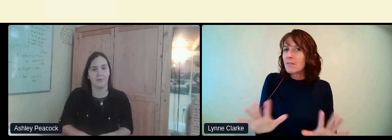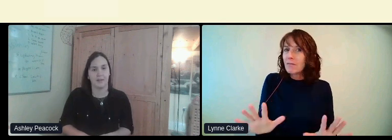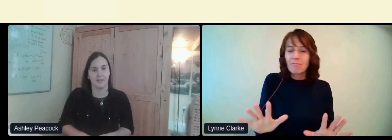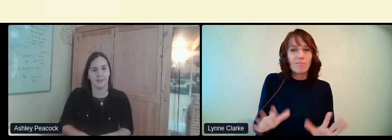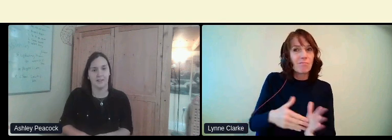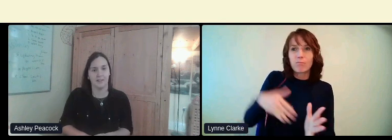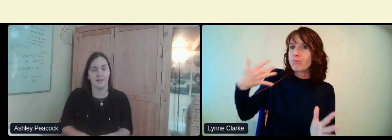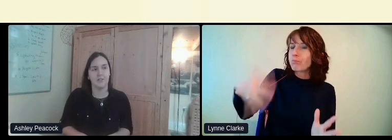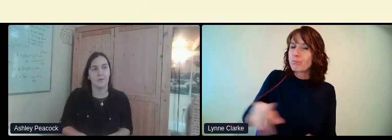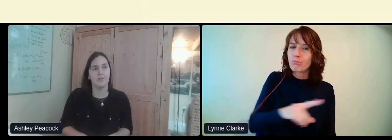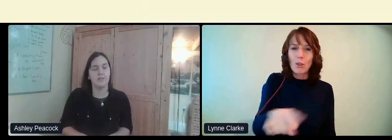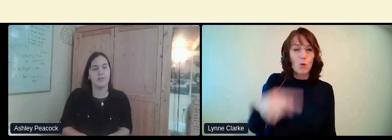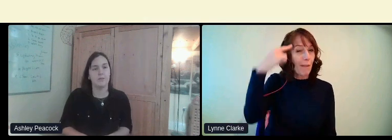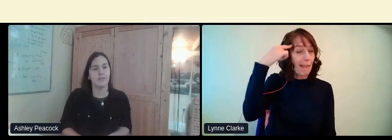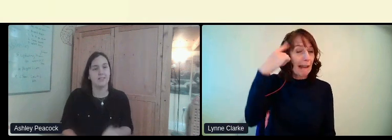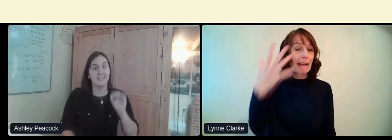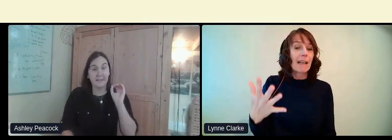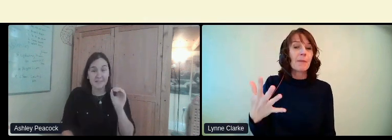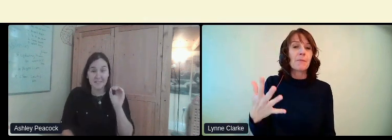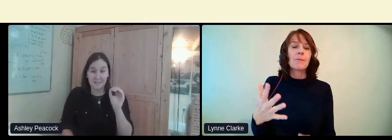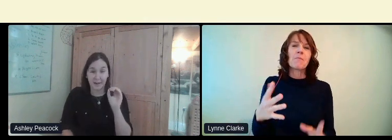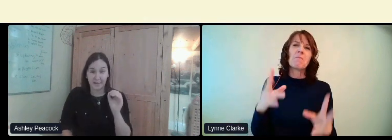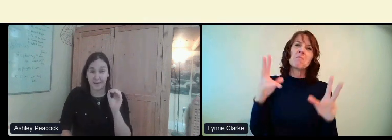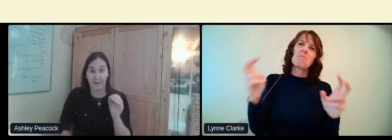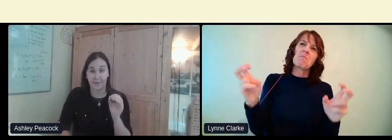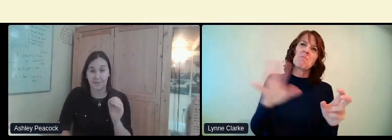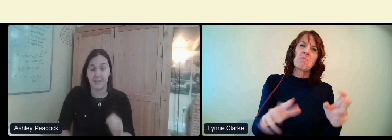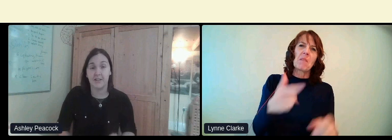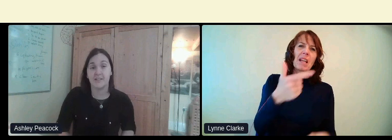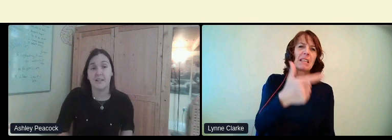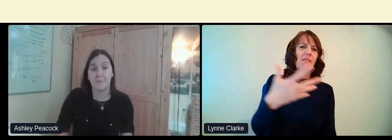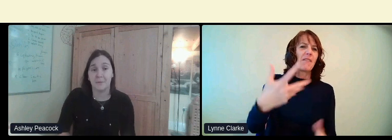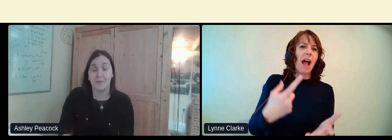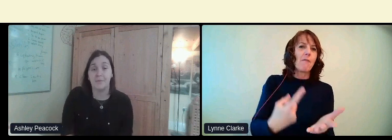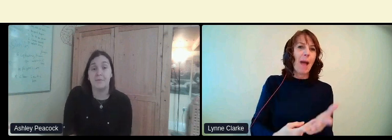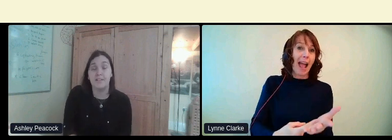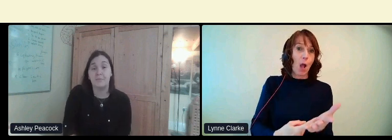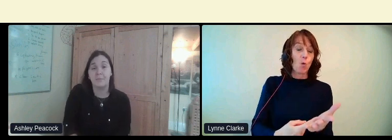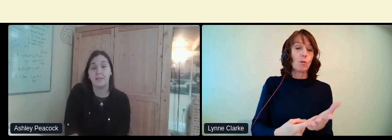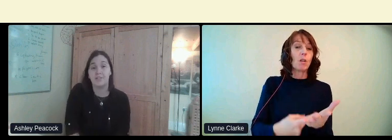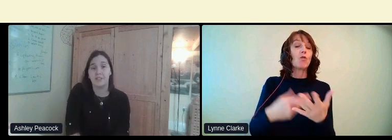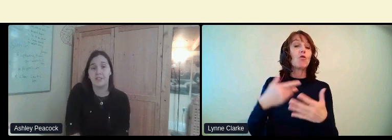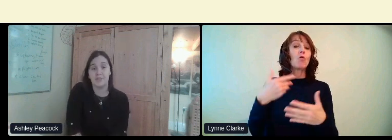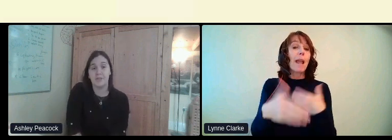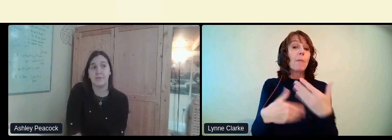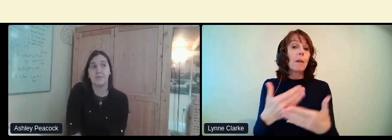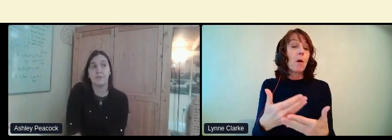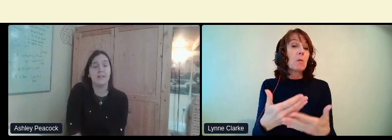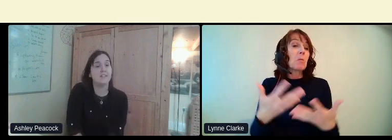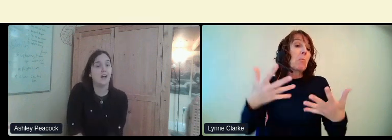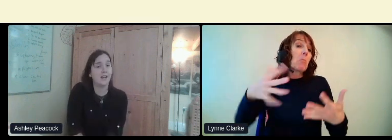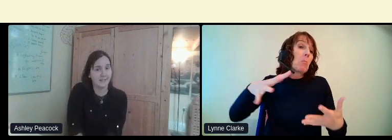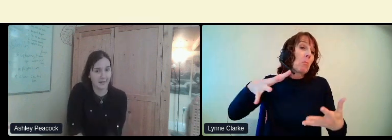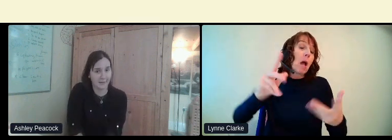think. It is quoted to cost £75 to implement reasonable adjustments for an entire year.